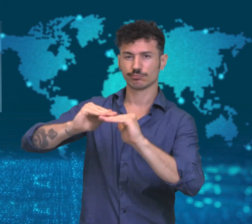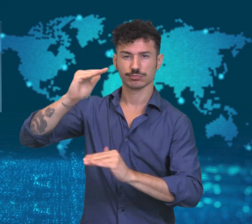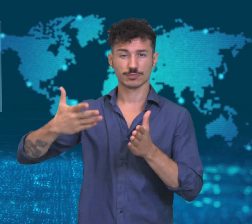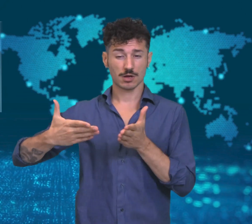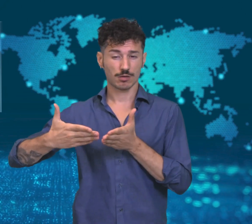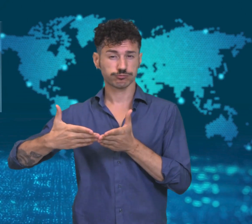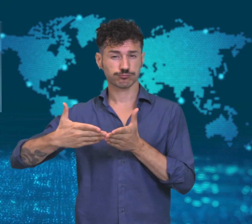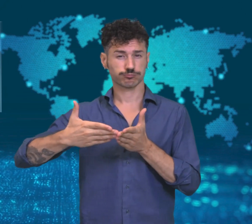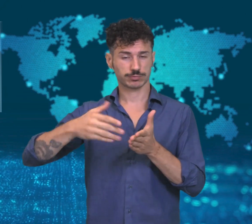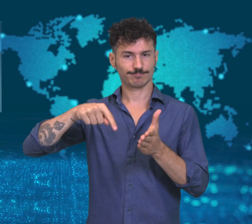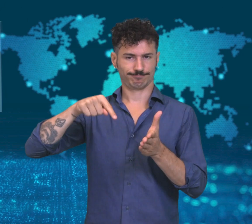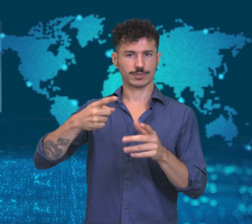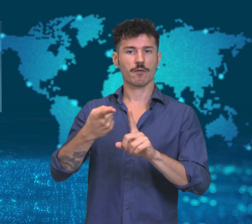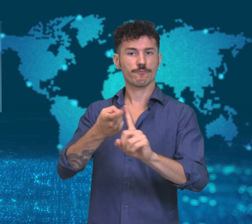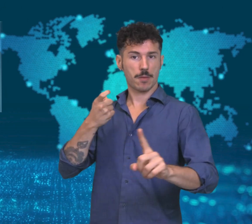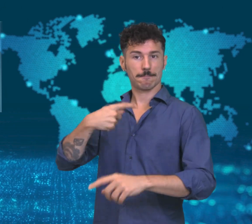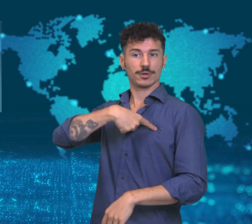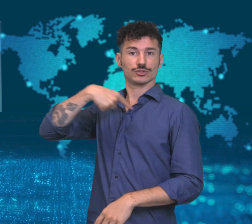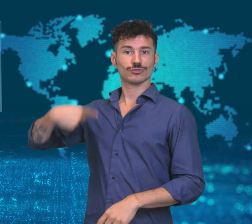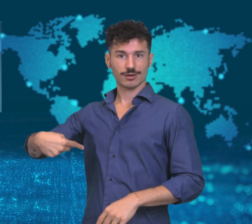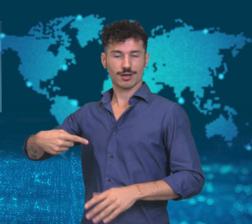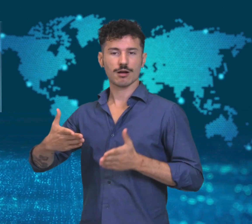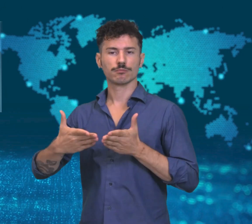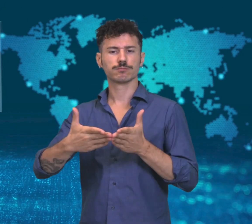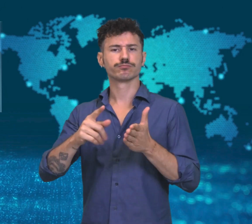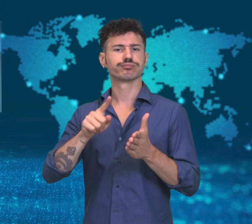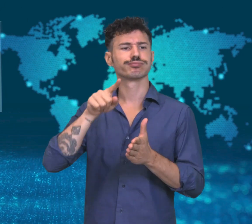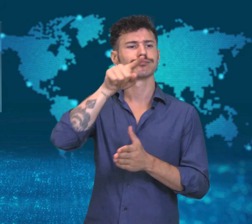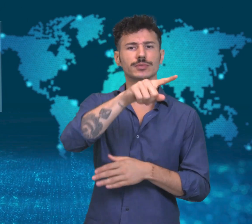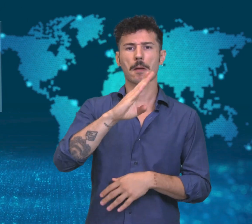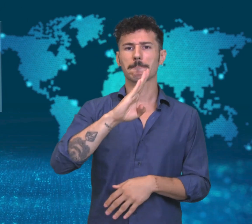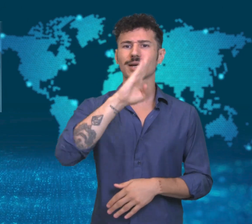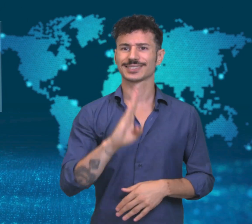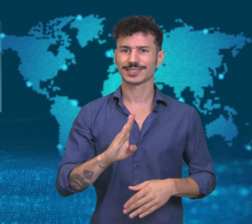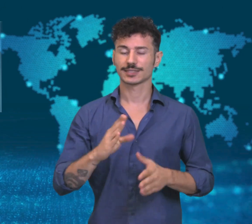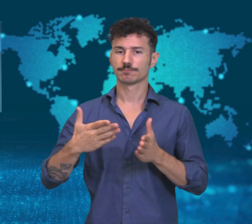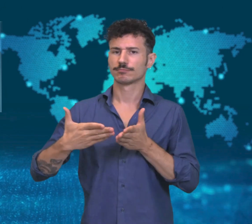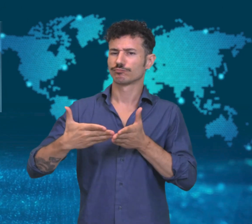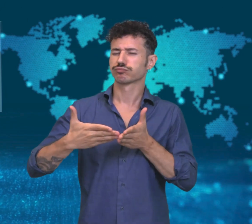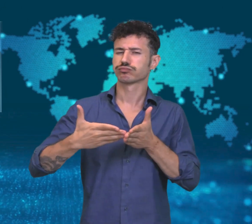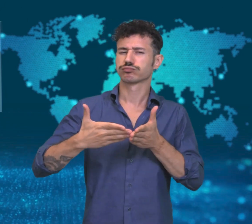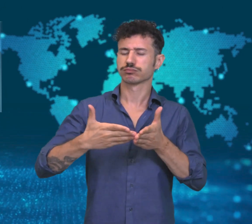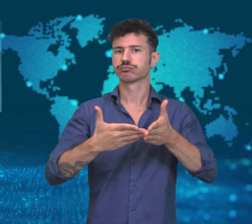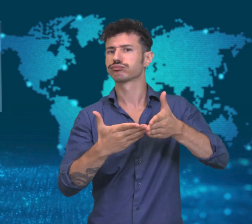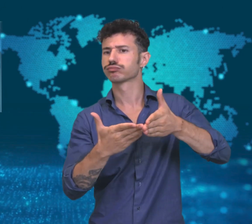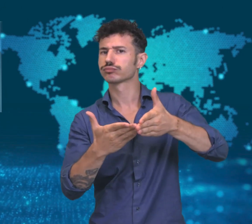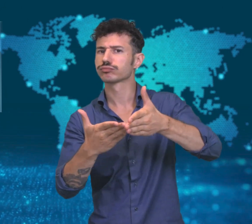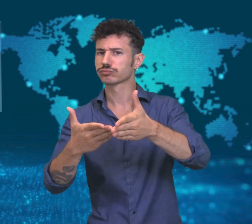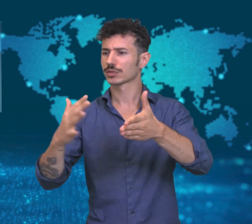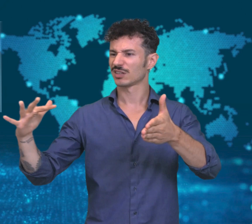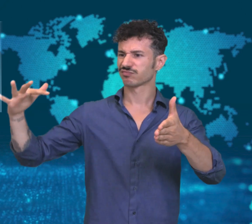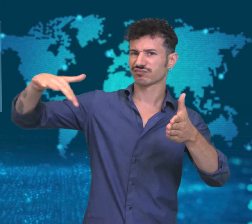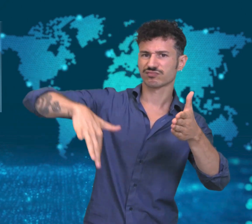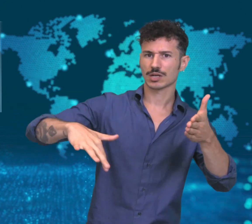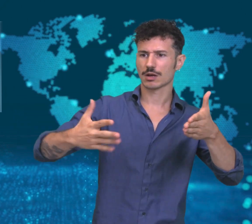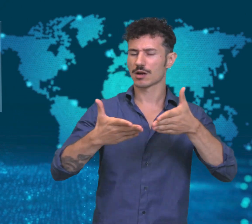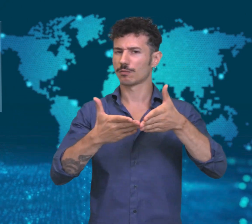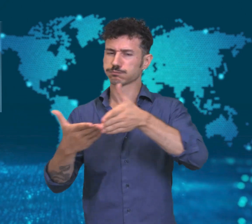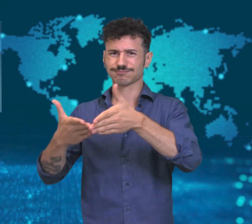Brazil from China when it went off course and got stuck on a coral reef